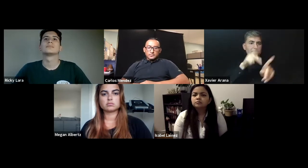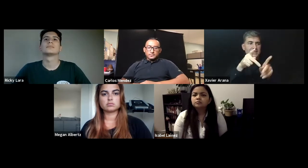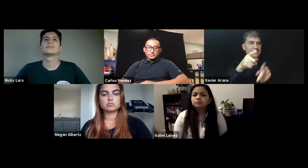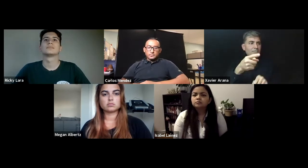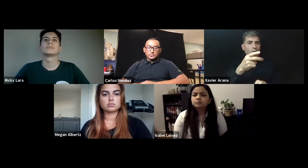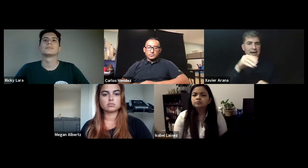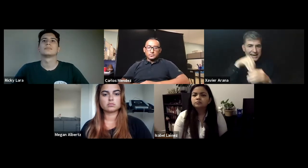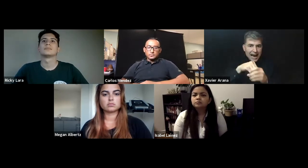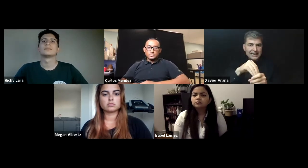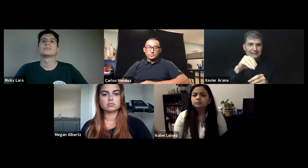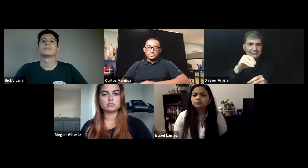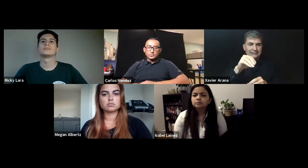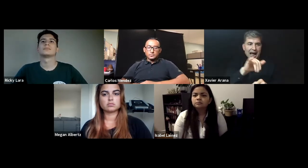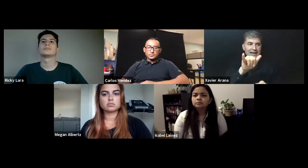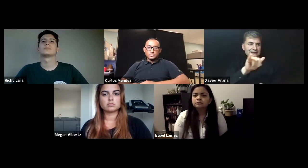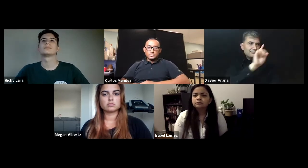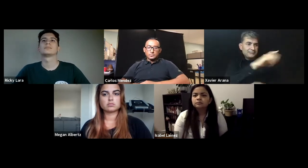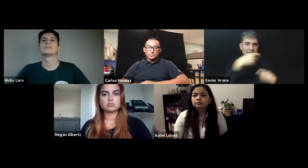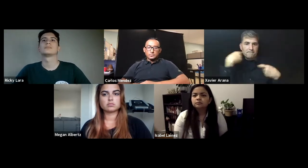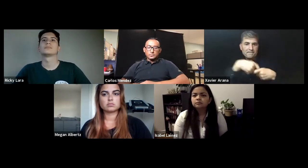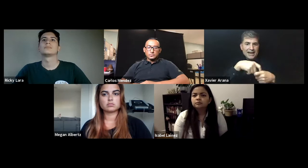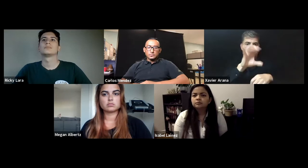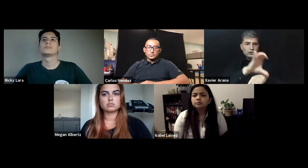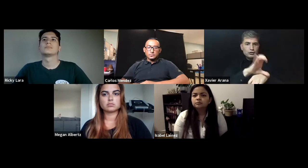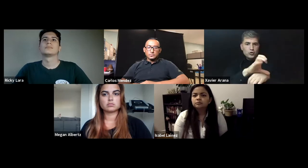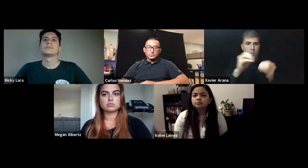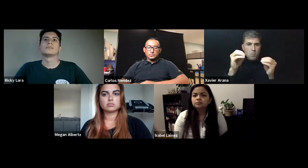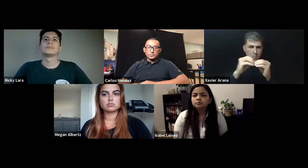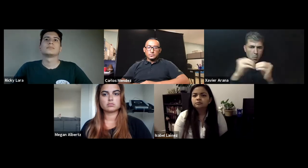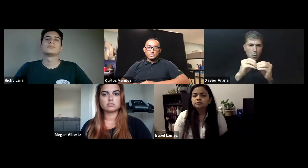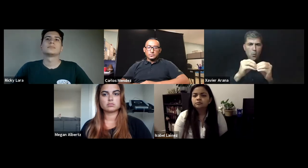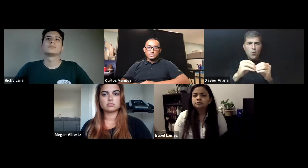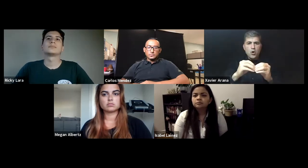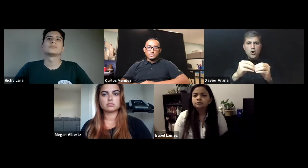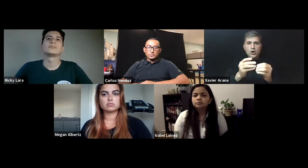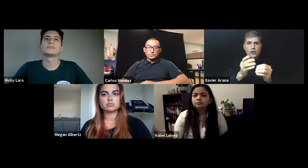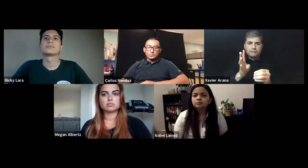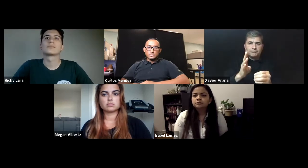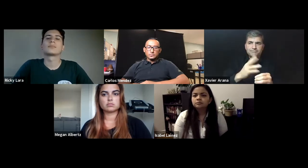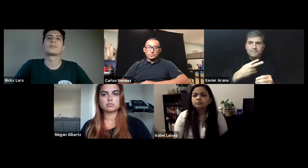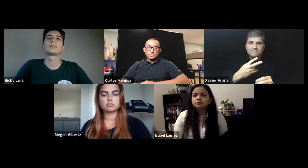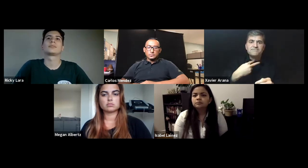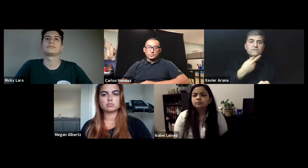It's not the same as being in, you know, a Spanish church